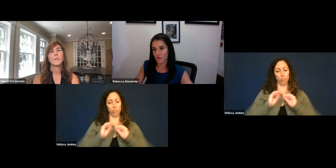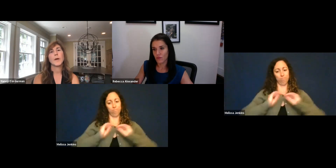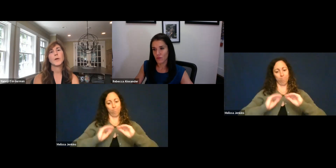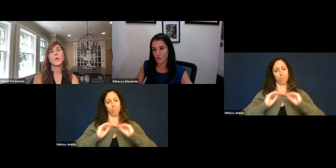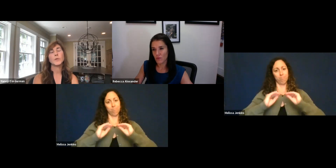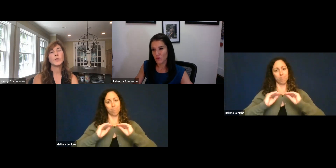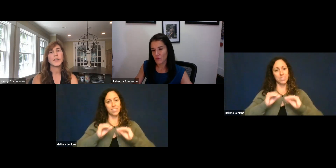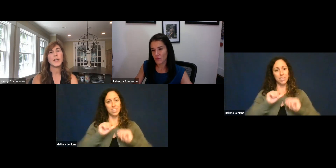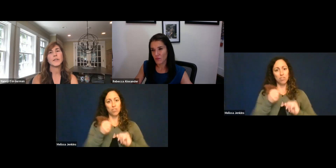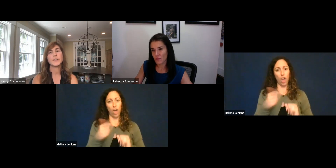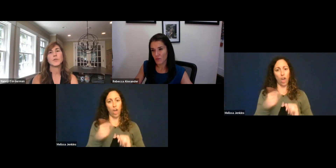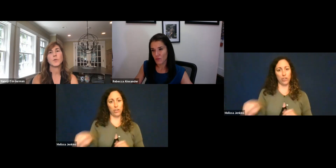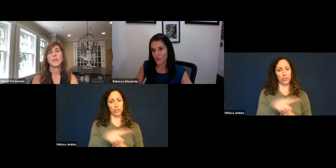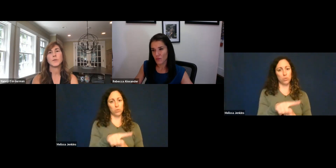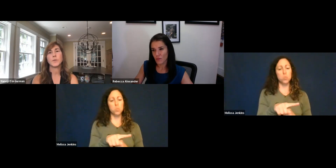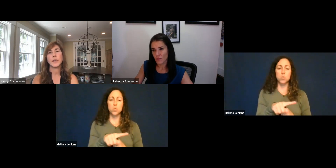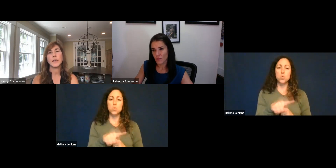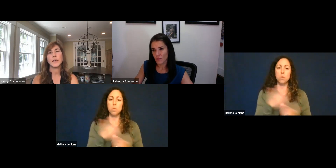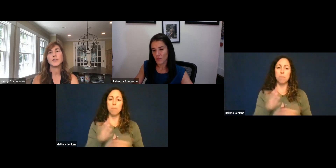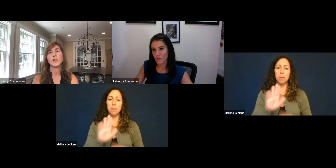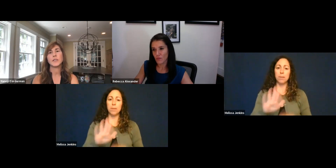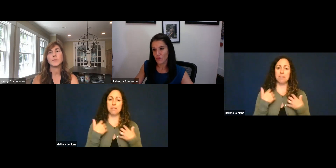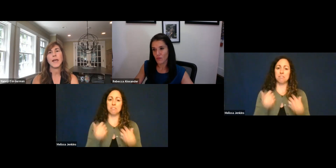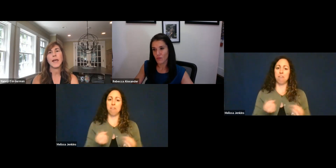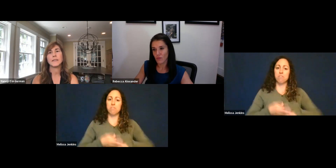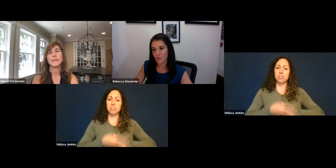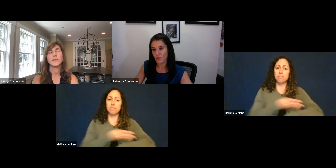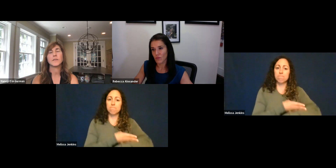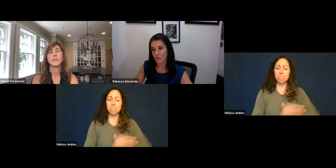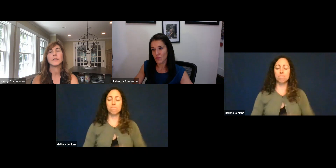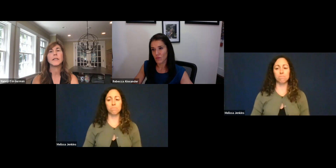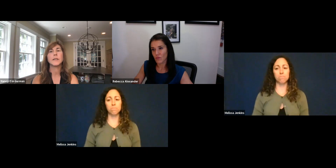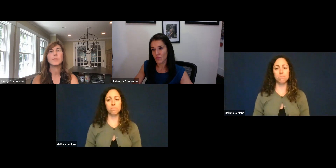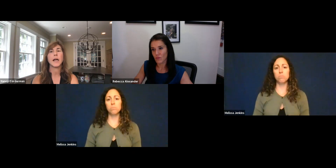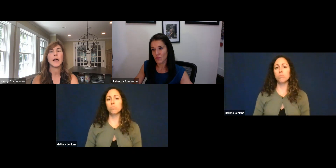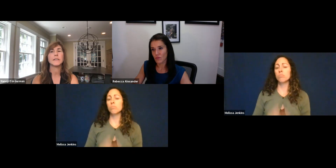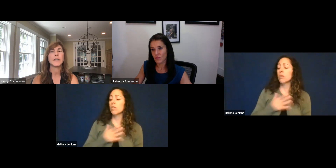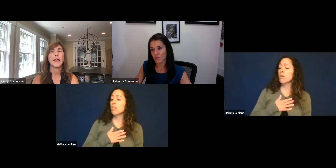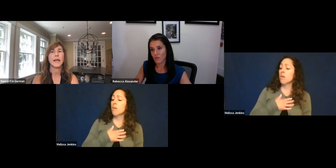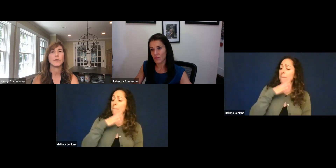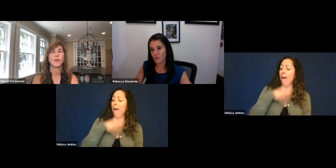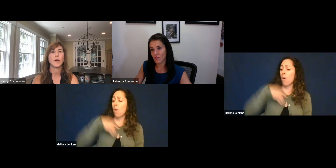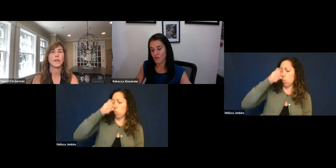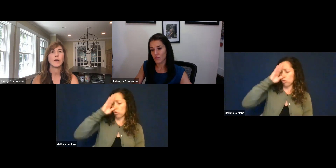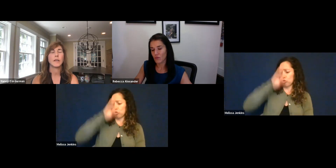My older son is 23 and just passed into the legally blind category.